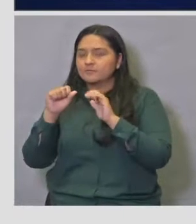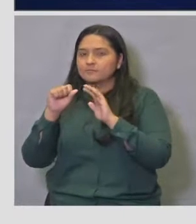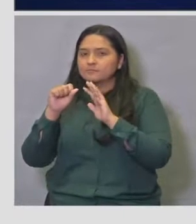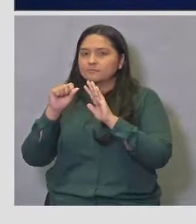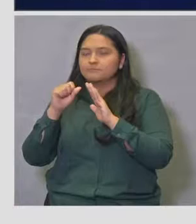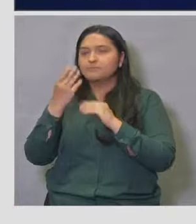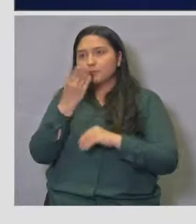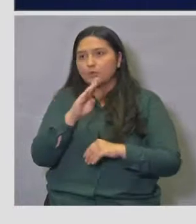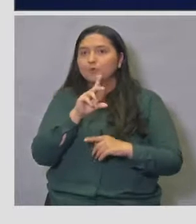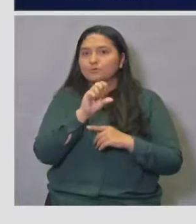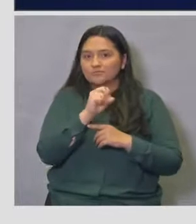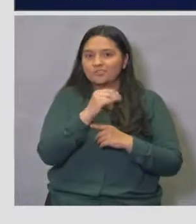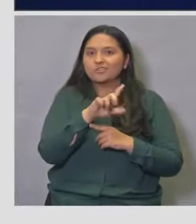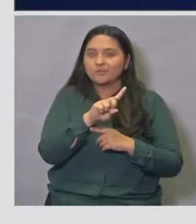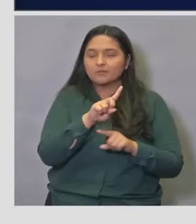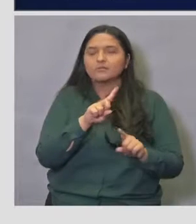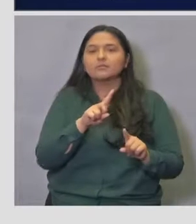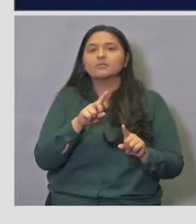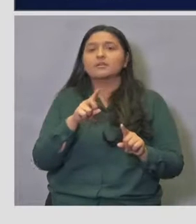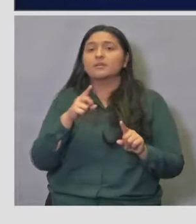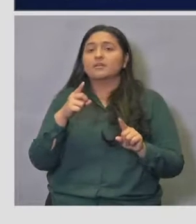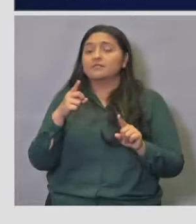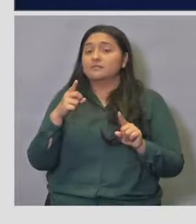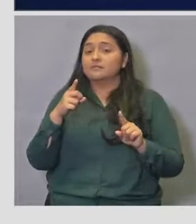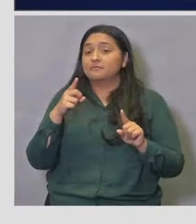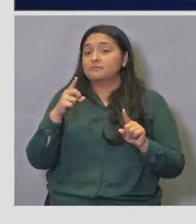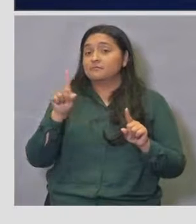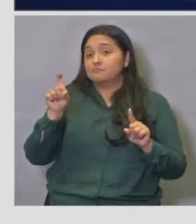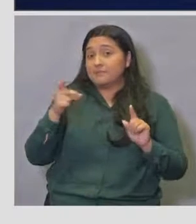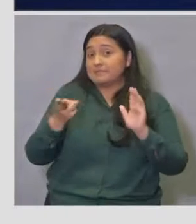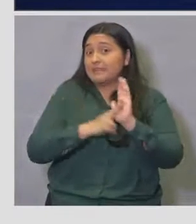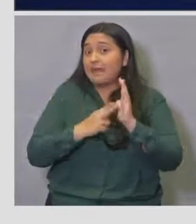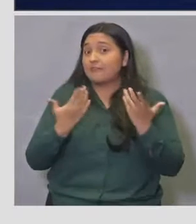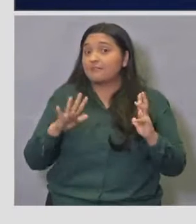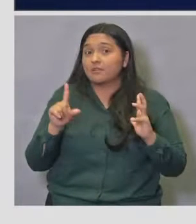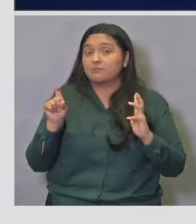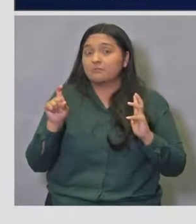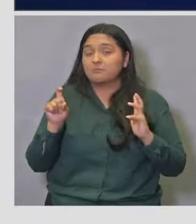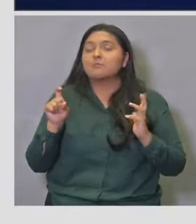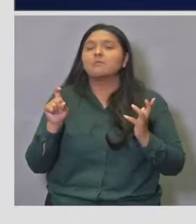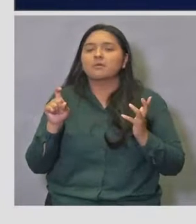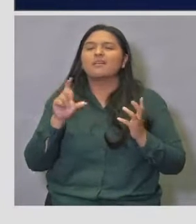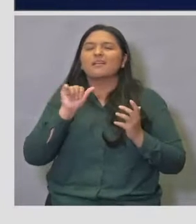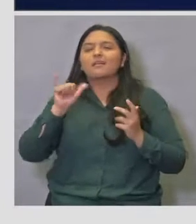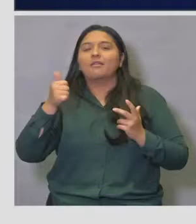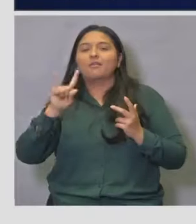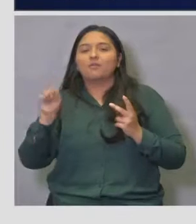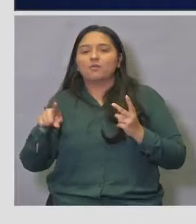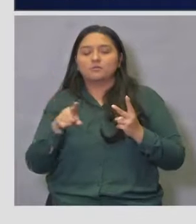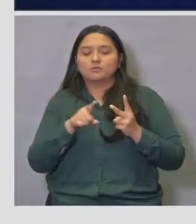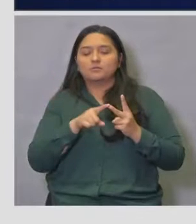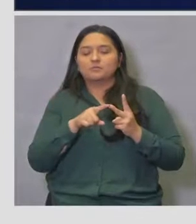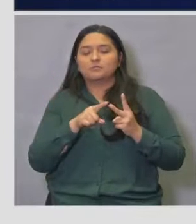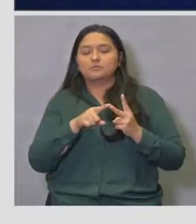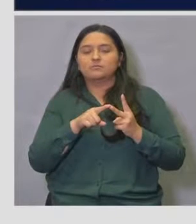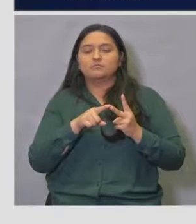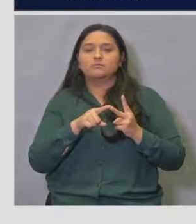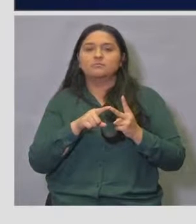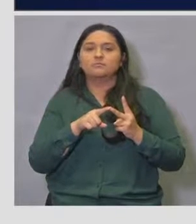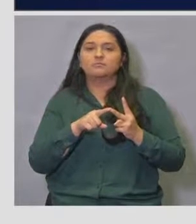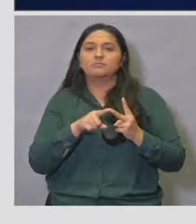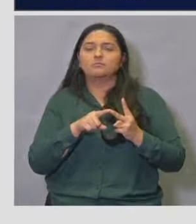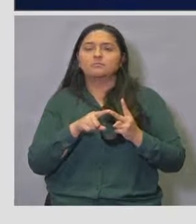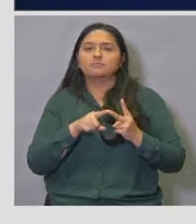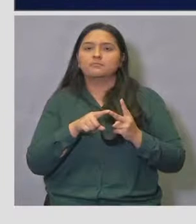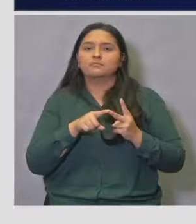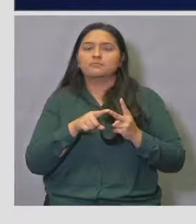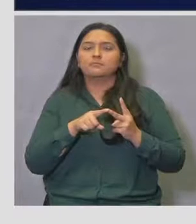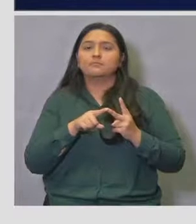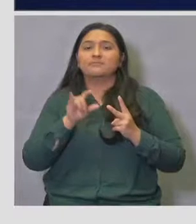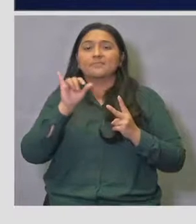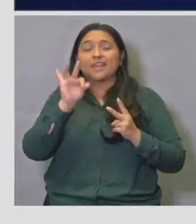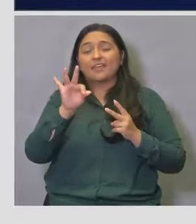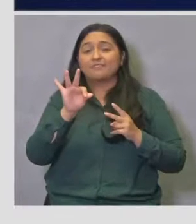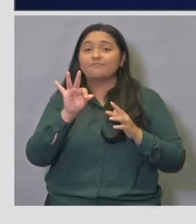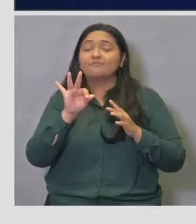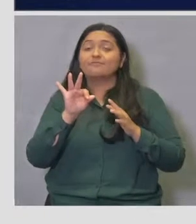STANDS WITH THE STATE, WITH BLUE